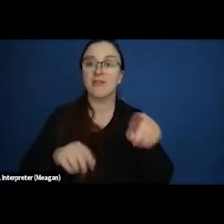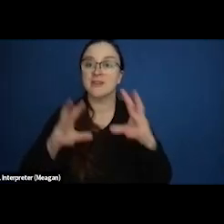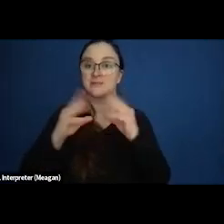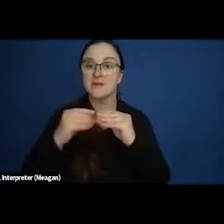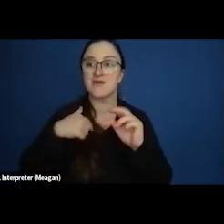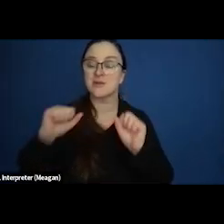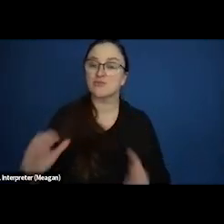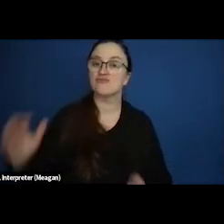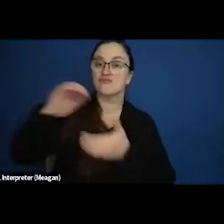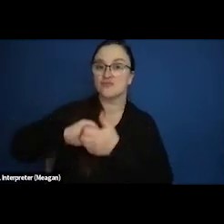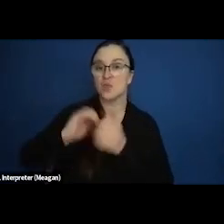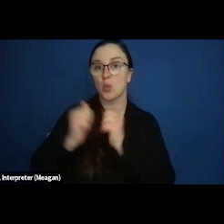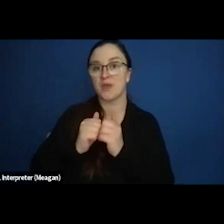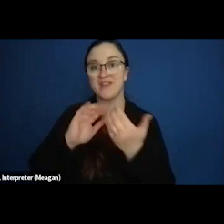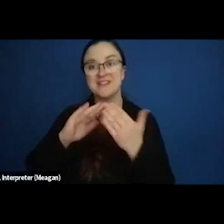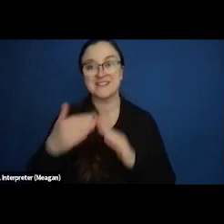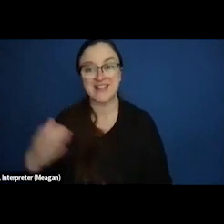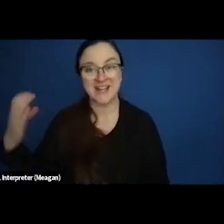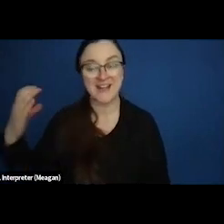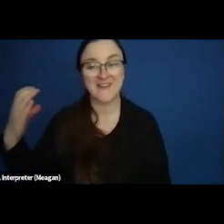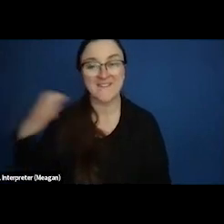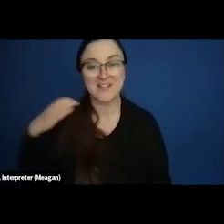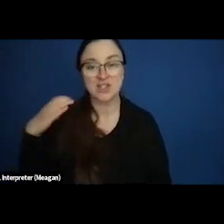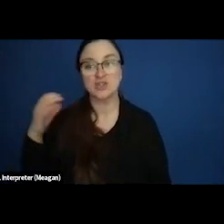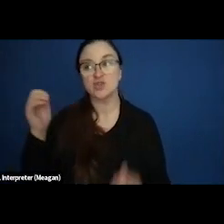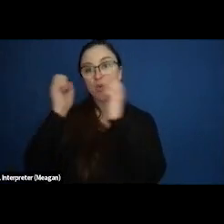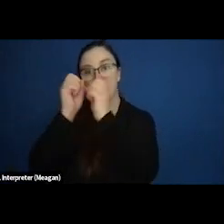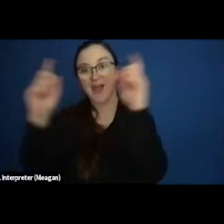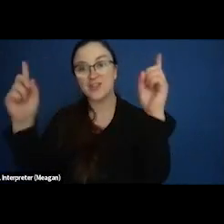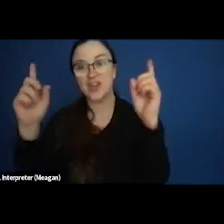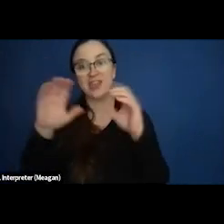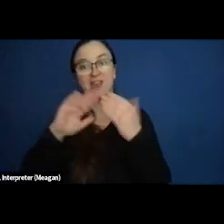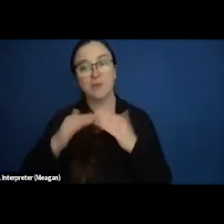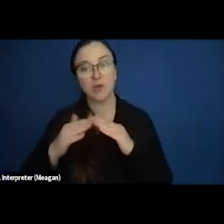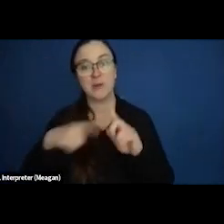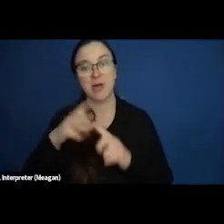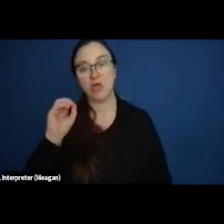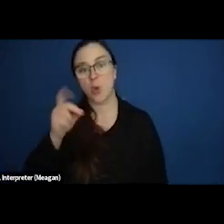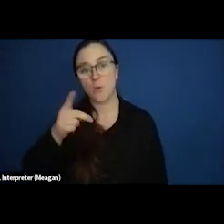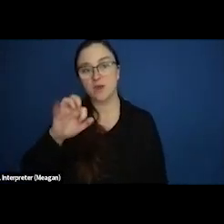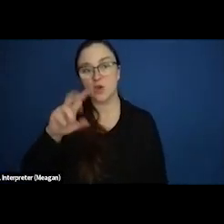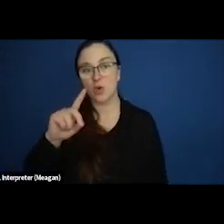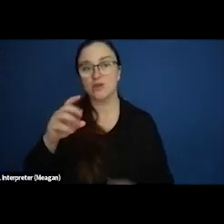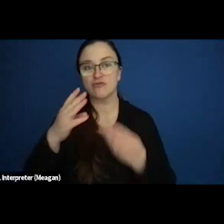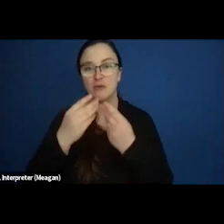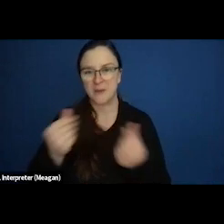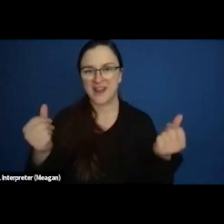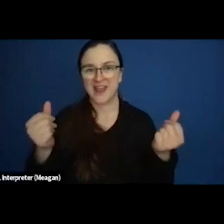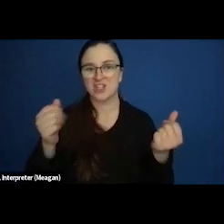with city officials to educate the community on the opioid remediation funding and gather community input